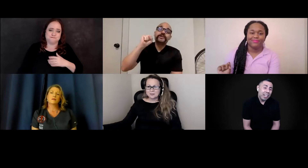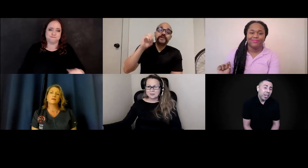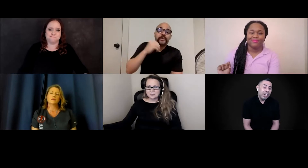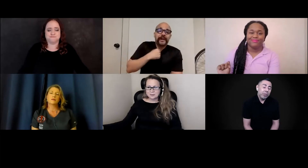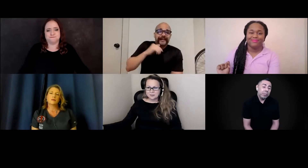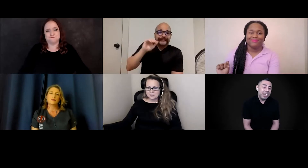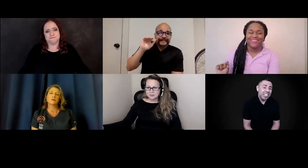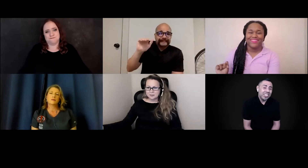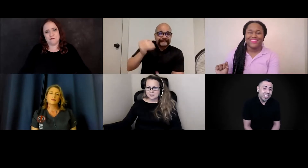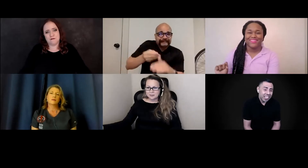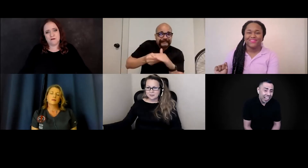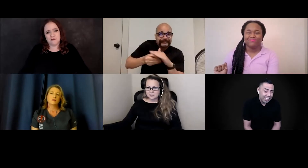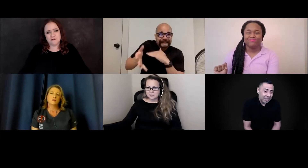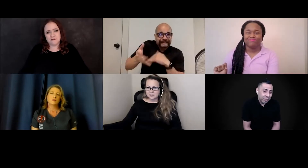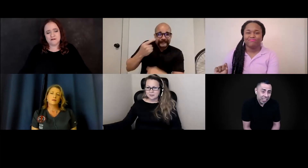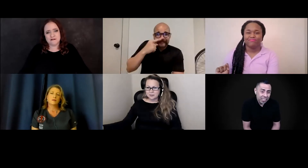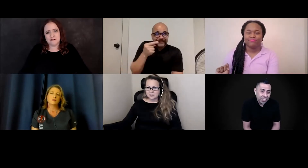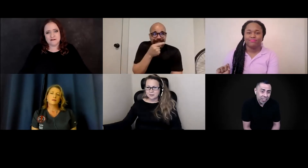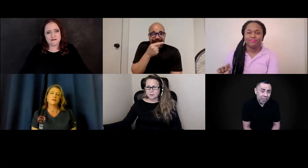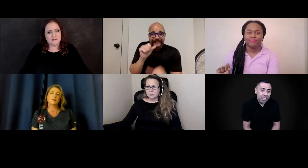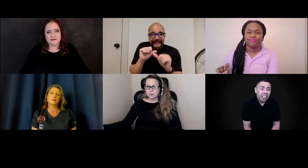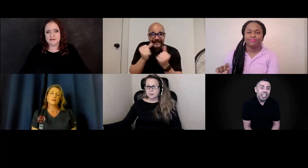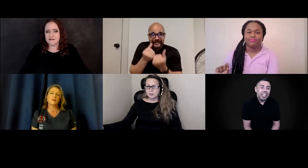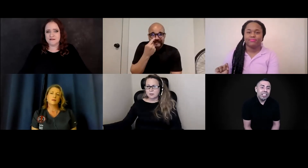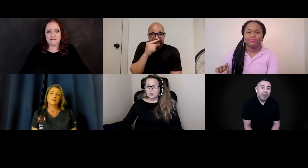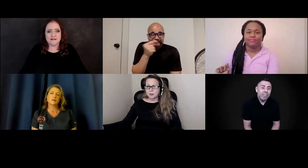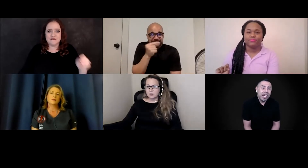And I'm not able to pay attention to the class because of it.